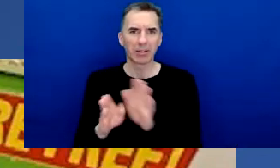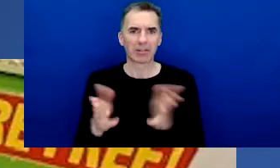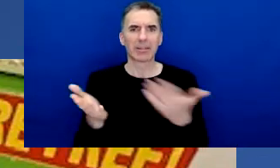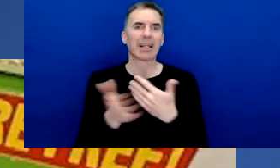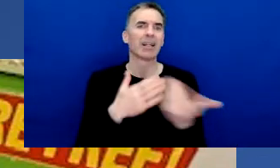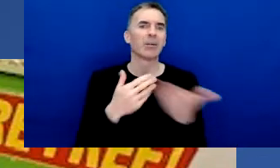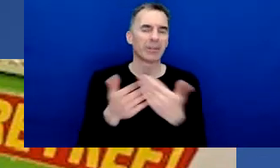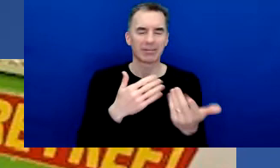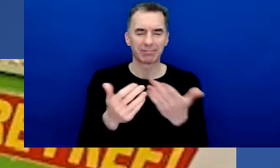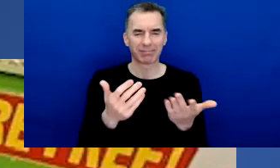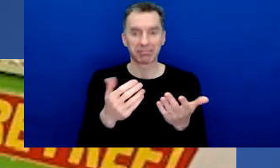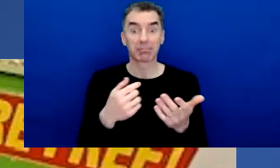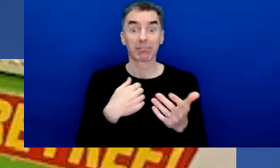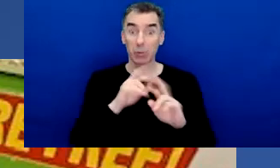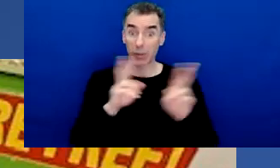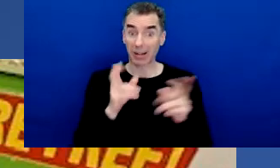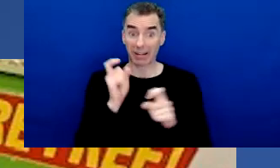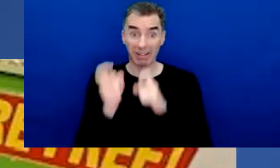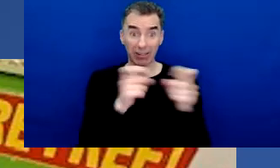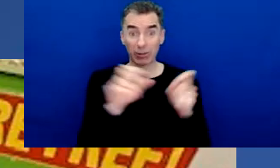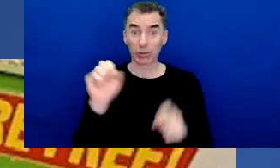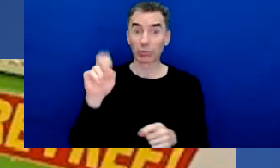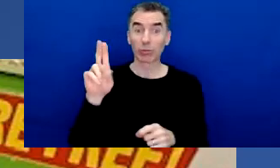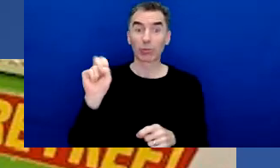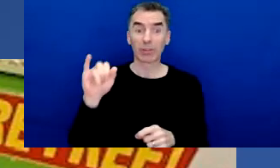I have prizes. Susi is going to get a spin the wheel up here.